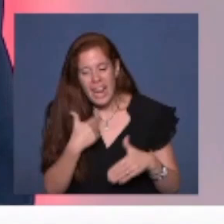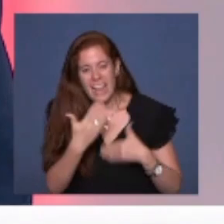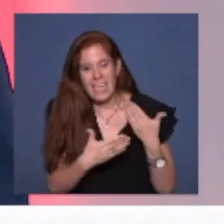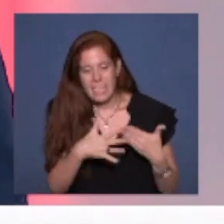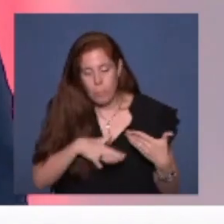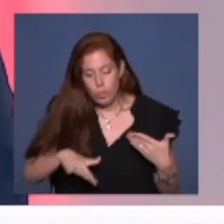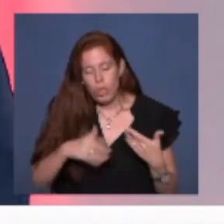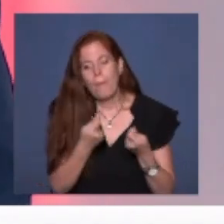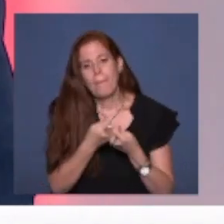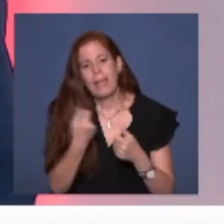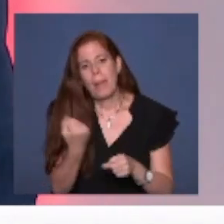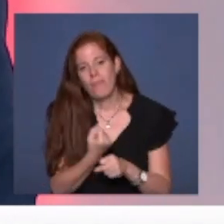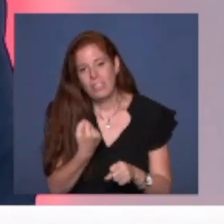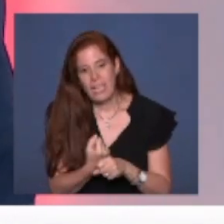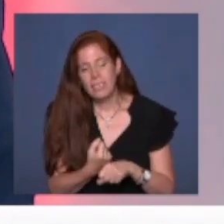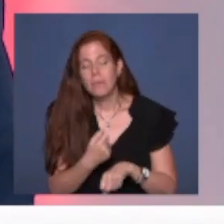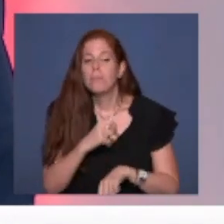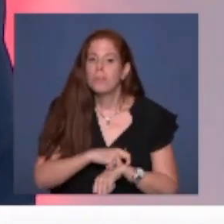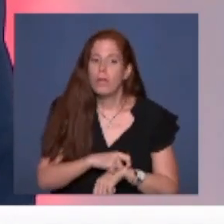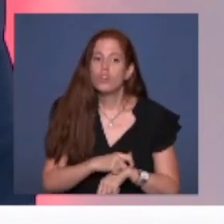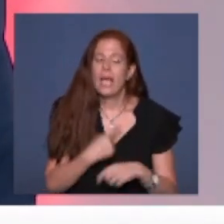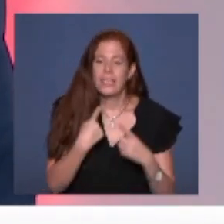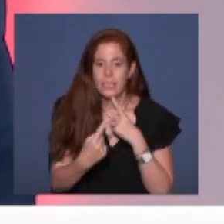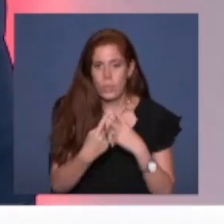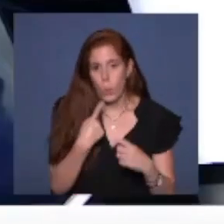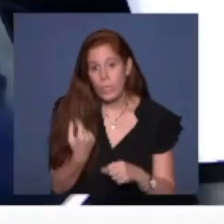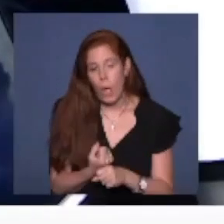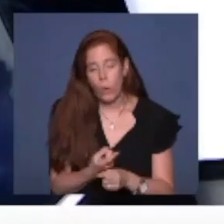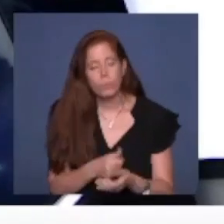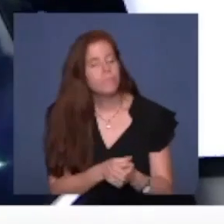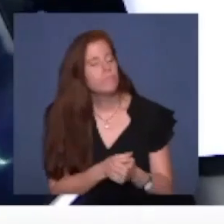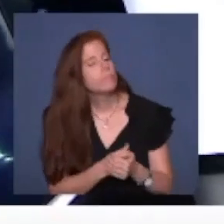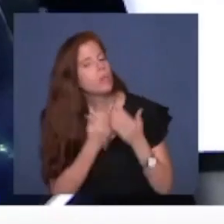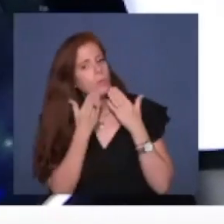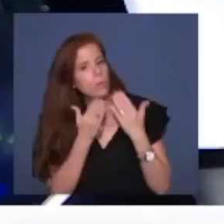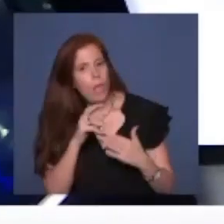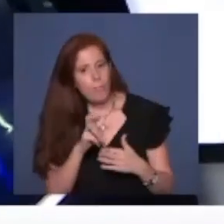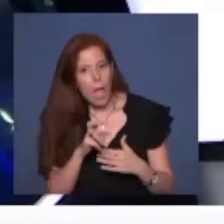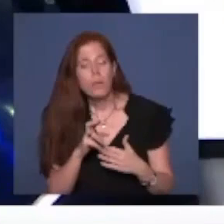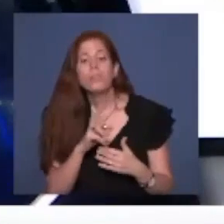Thanks, Amichai. Roee Kais, I'm with you. We talked about the interesting trio meeting in Qatar,